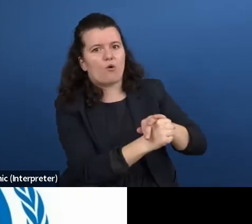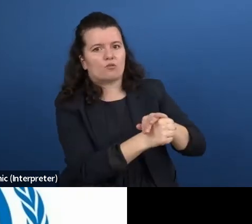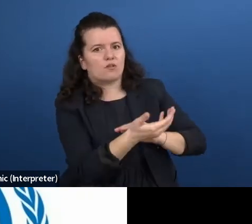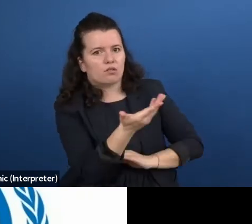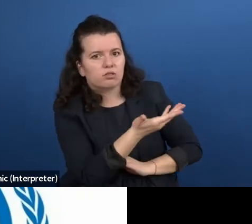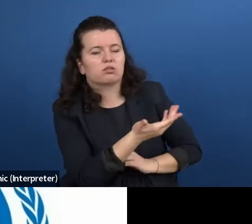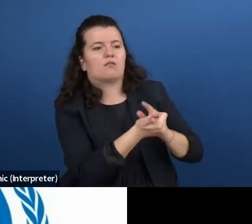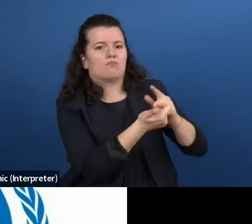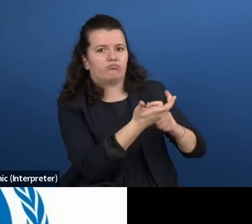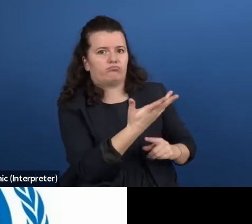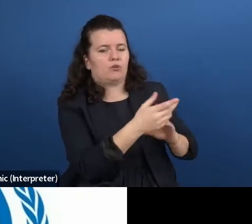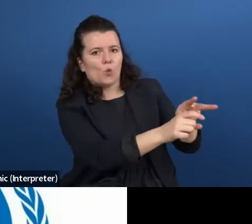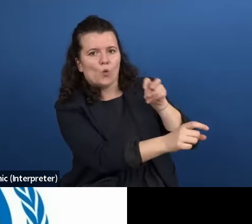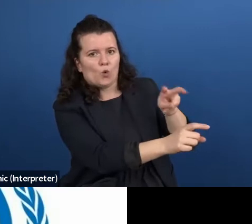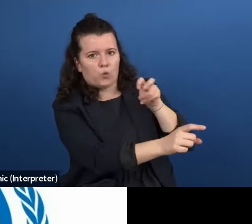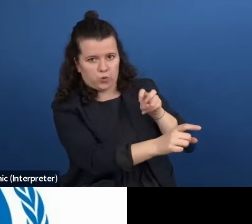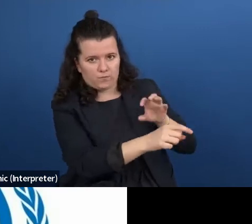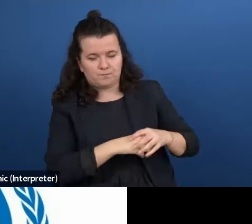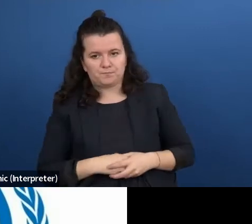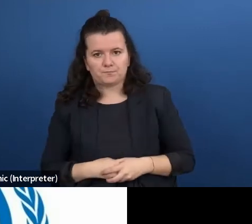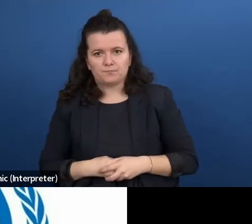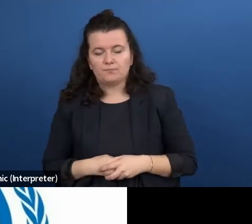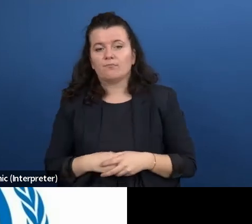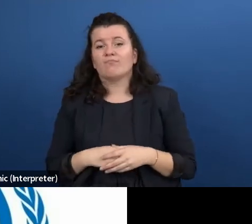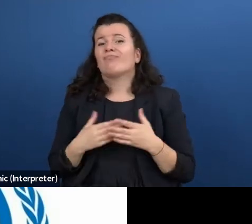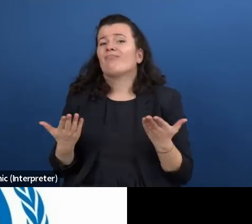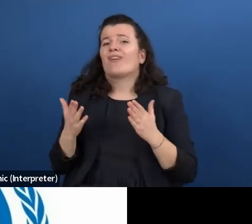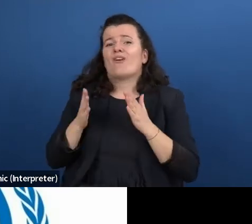of the human rights of trafficked persons with disabilities,